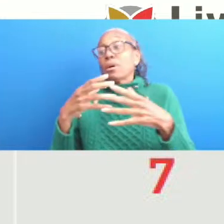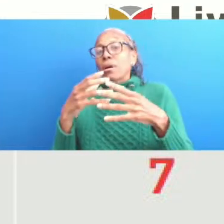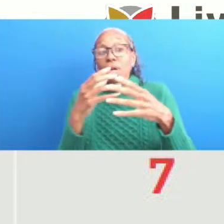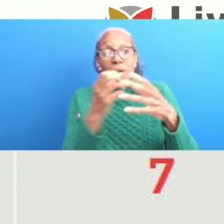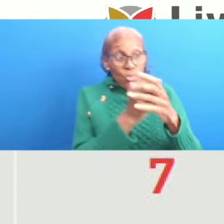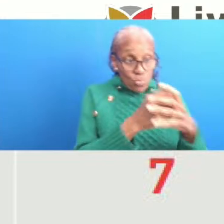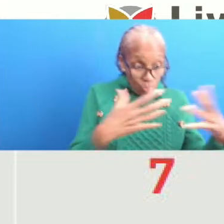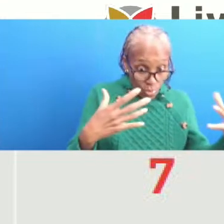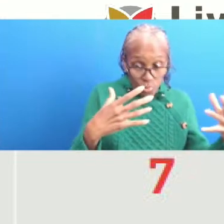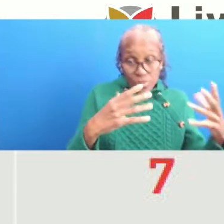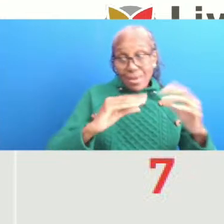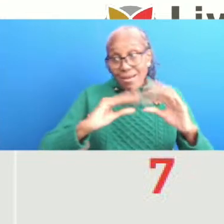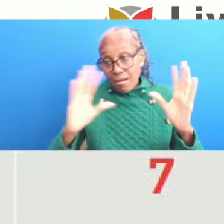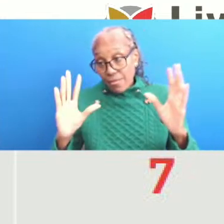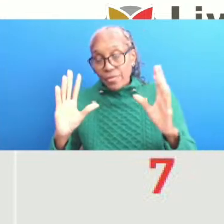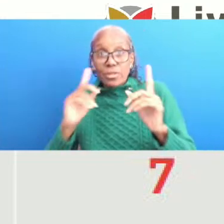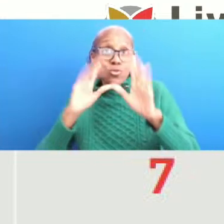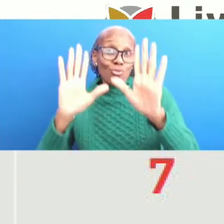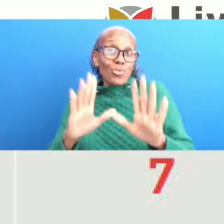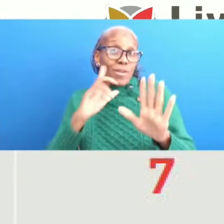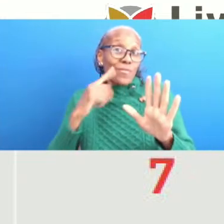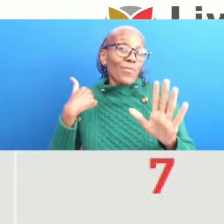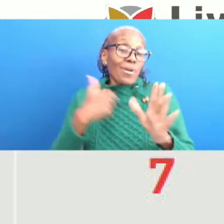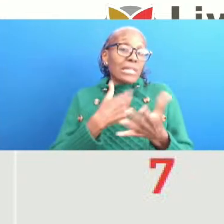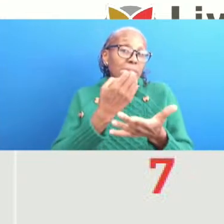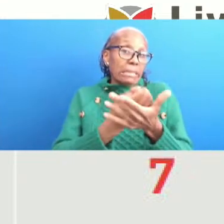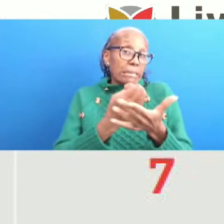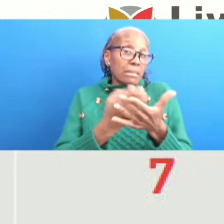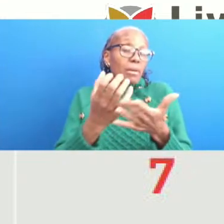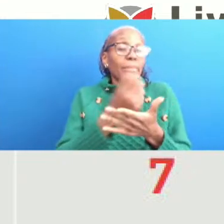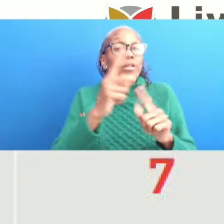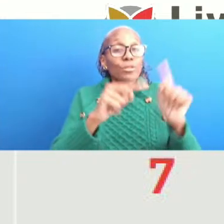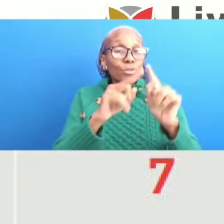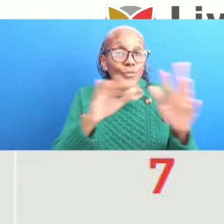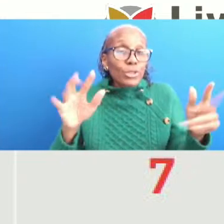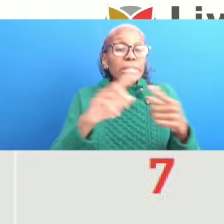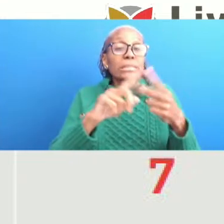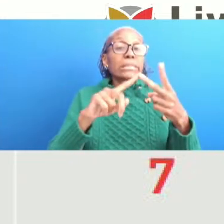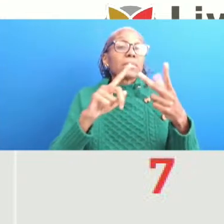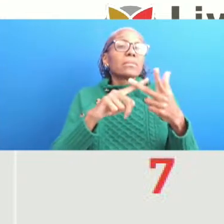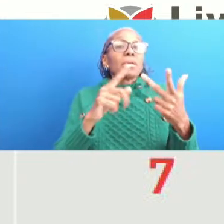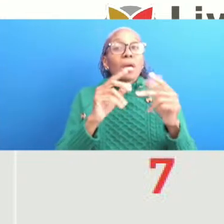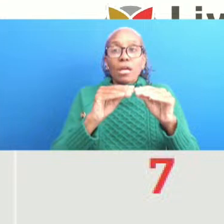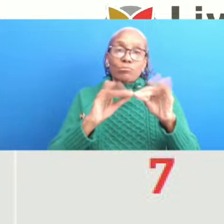YOU KNOW SORT OF OUR COMMUNITY CONTINUES TO GROW AND AS OUR